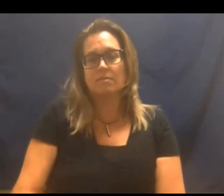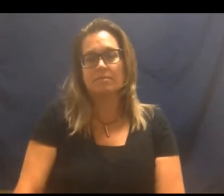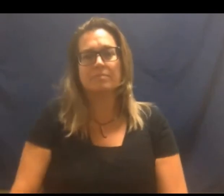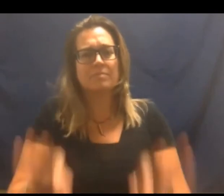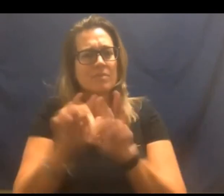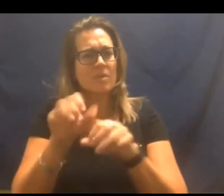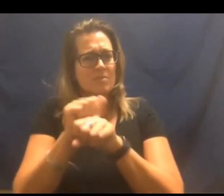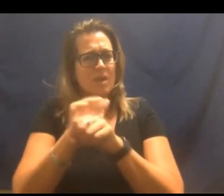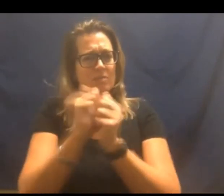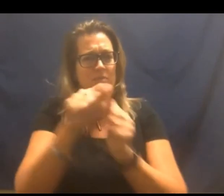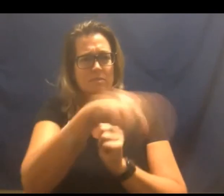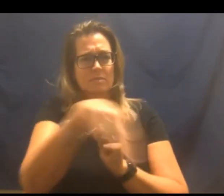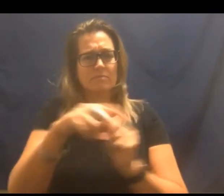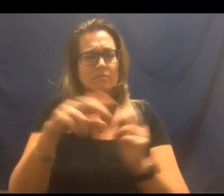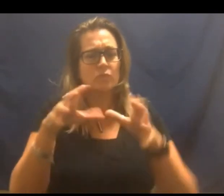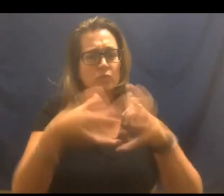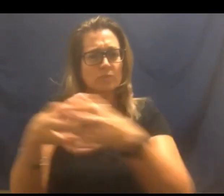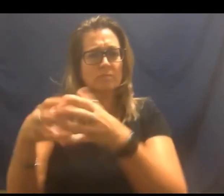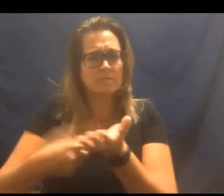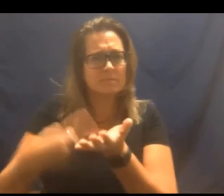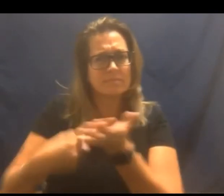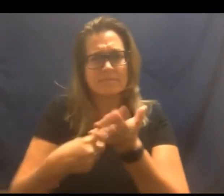1 handshape and that's this model. And you guys have to practice within your